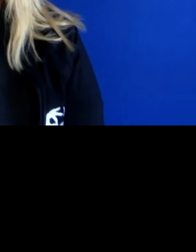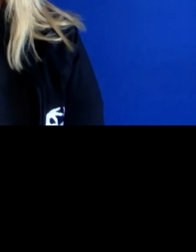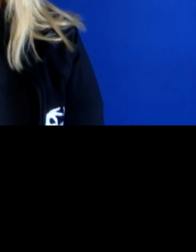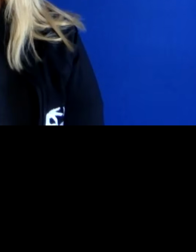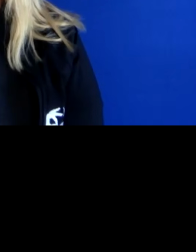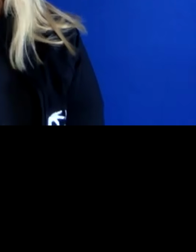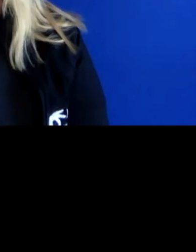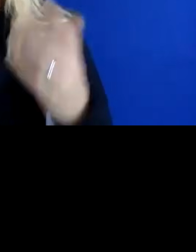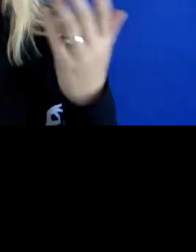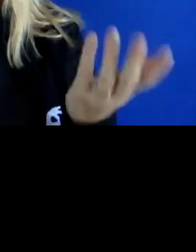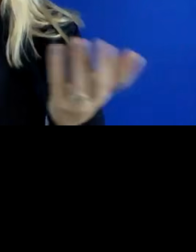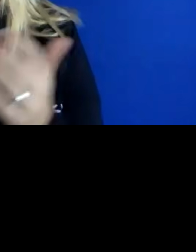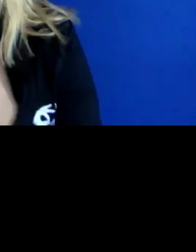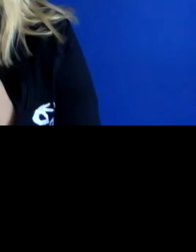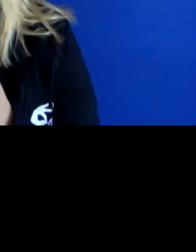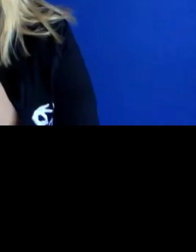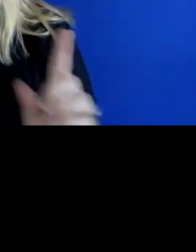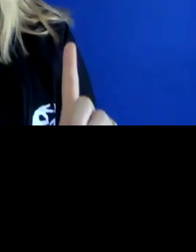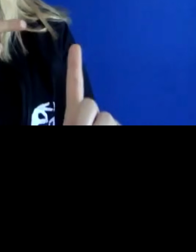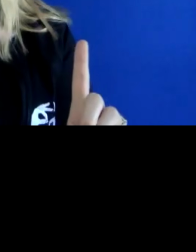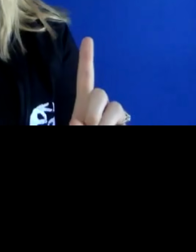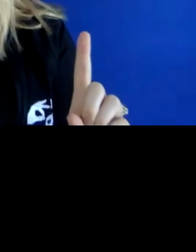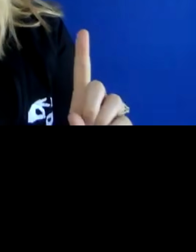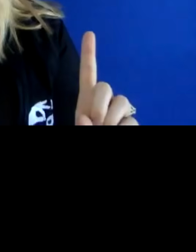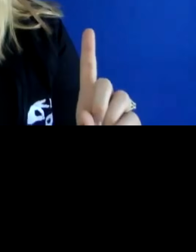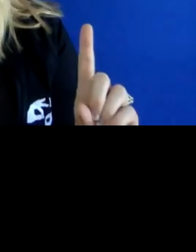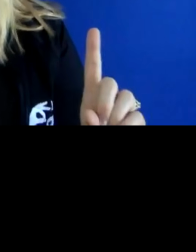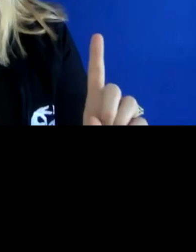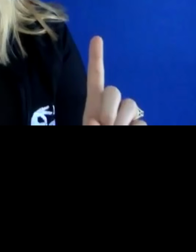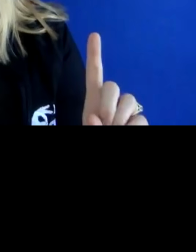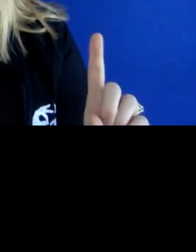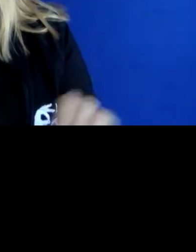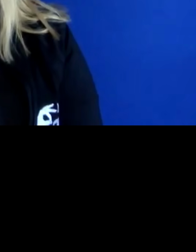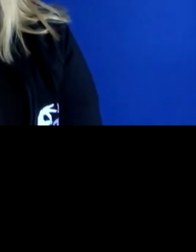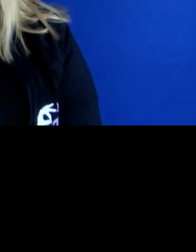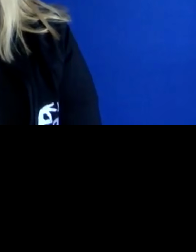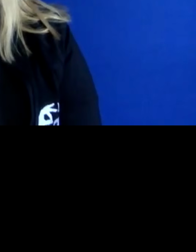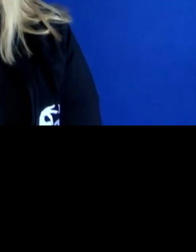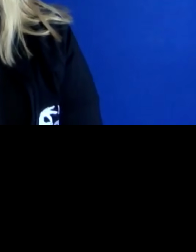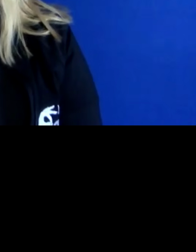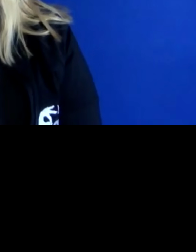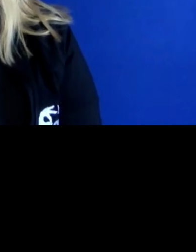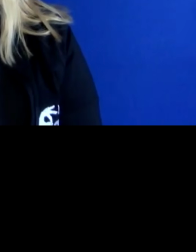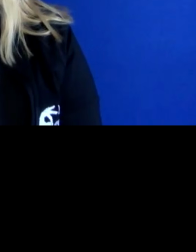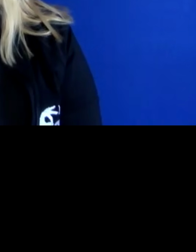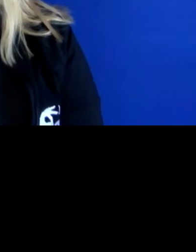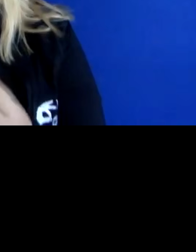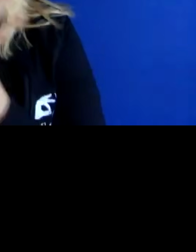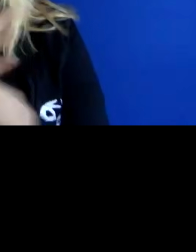So, just the point is -- I'm suggesting, like -- what I'm suggesting is free Libre software, it's open source.